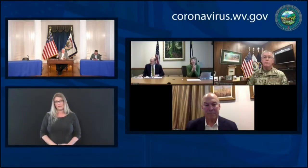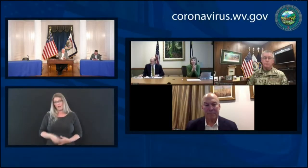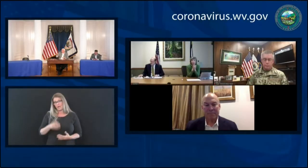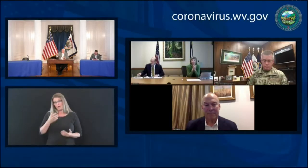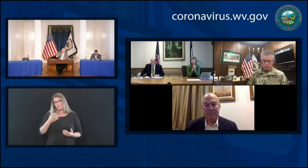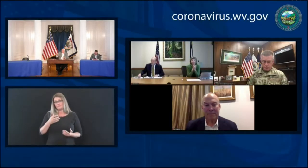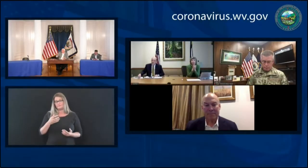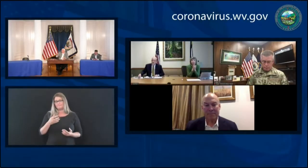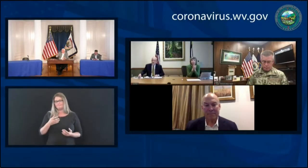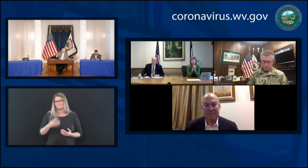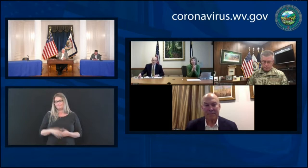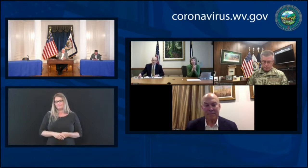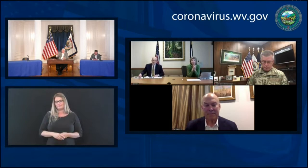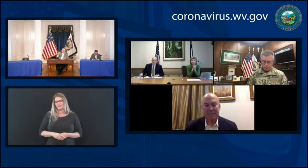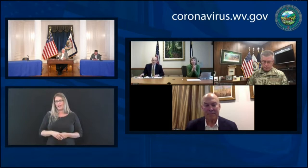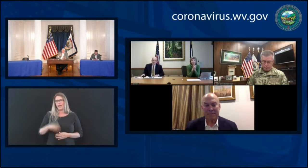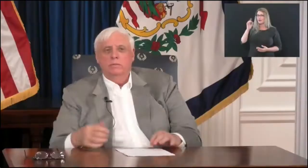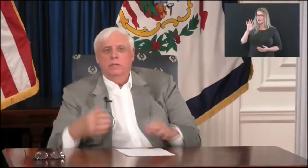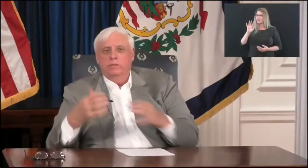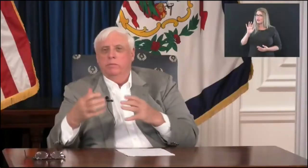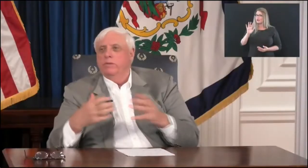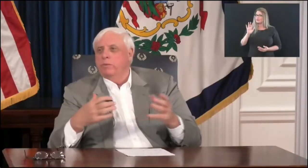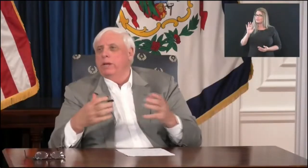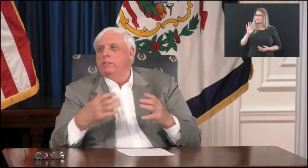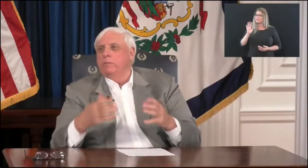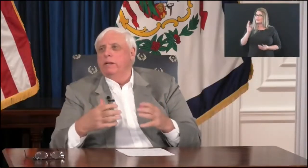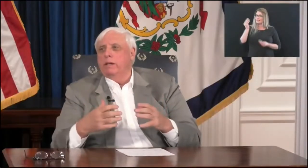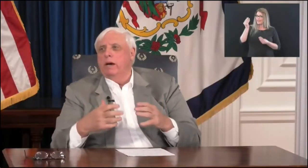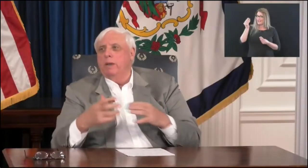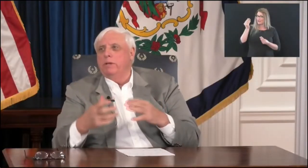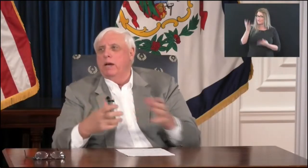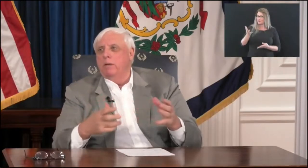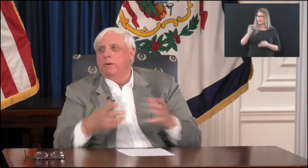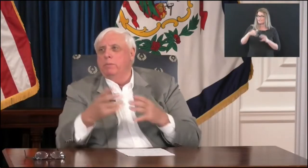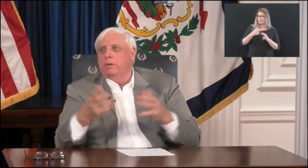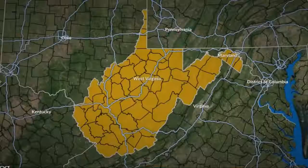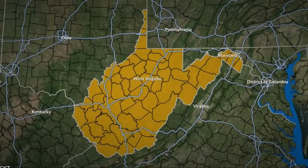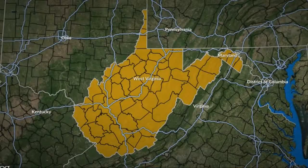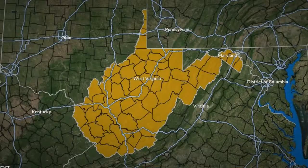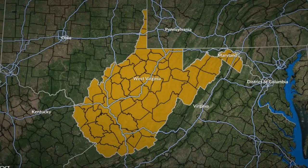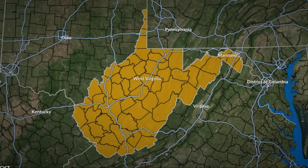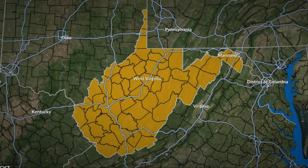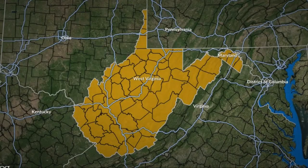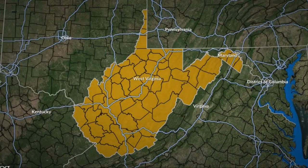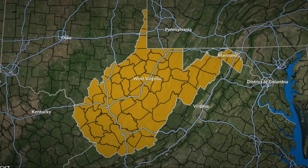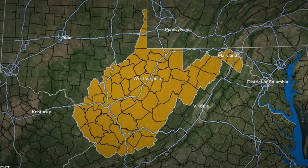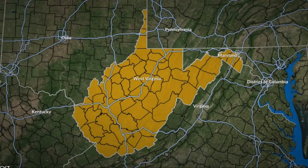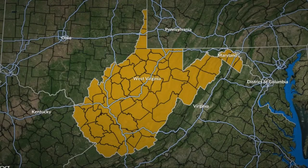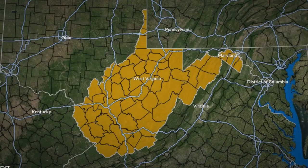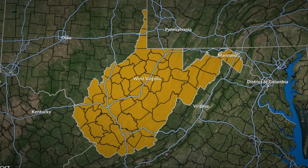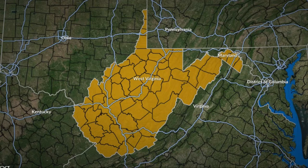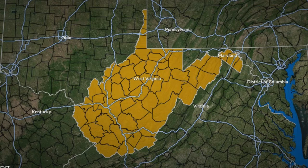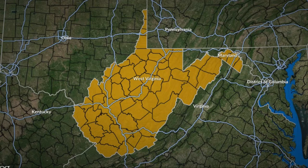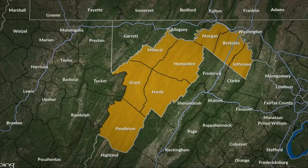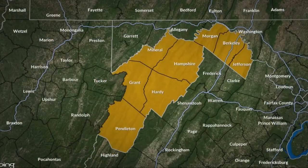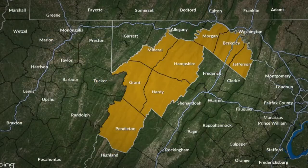NOW TESTING POSITIVE. 90 PERCENT OF THOSE CASES ARE IN BEREKELY AND JEFFERSON COUNTIES, WHICH SEE A LOT OF TRAFFIC FROM THE WASHINGTON, D.C. AREA. GOV. JIM JUSTICE, PEOPLE NOW TESTING POSITIVE. 90